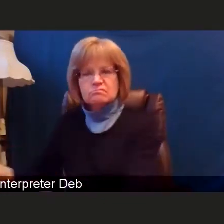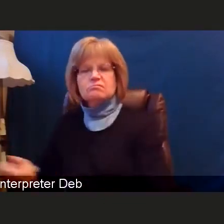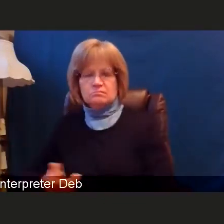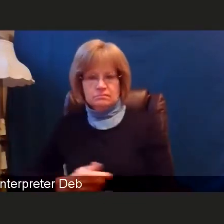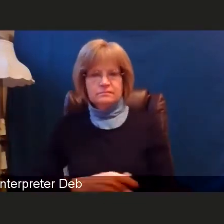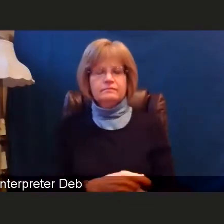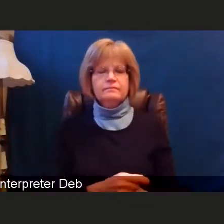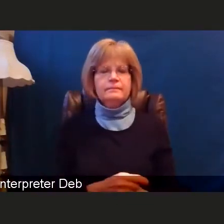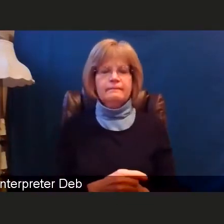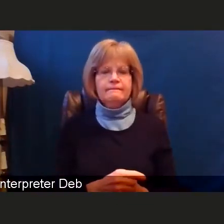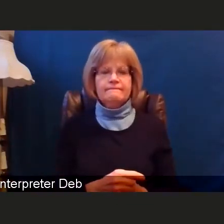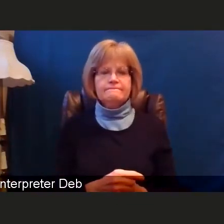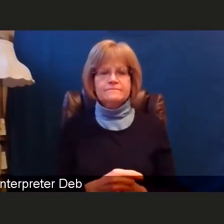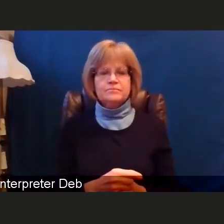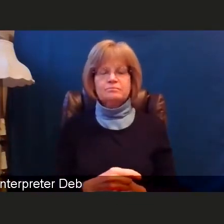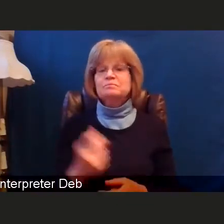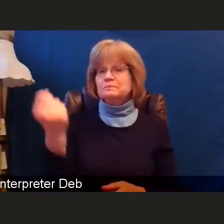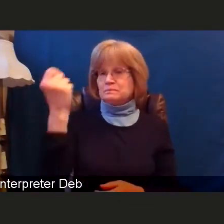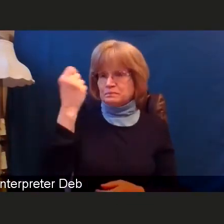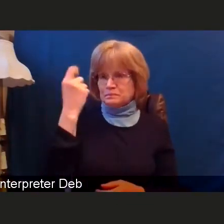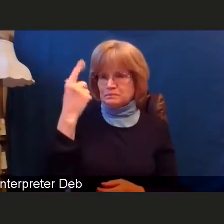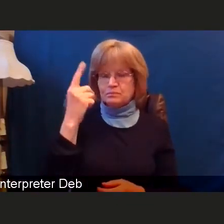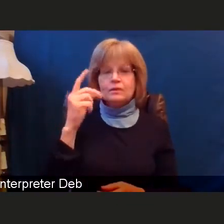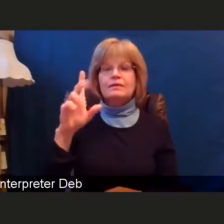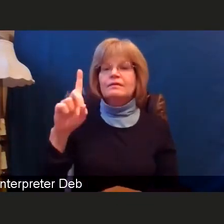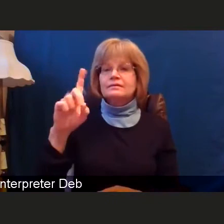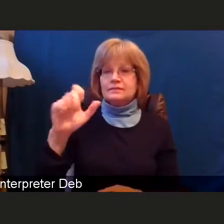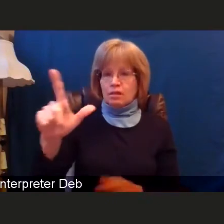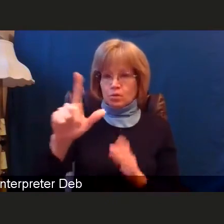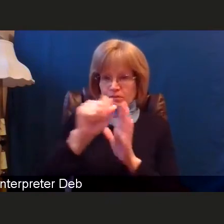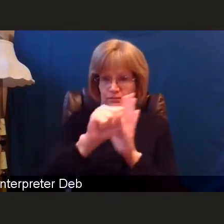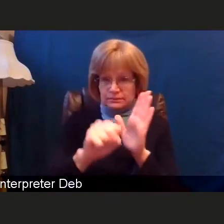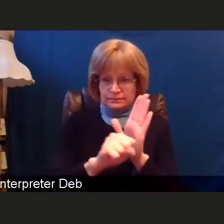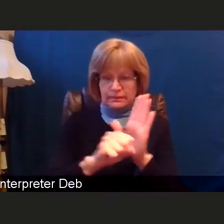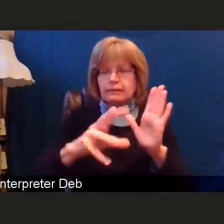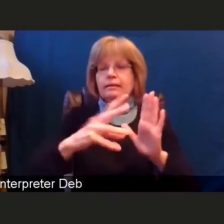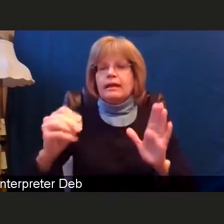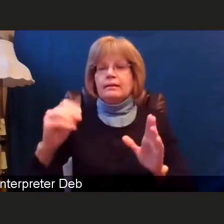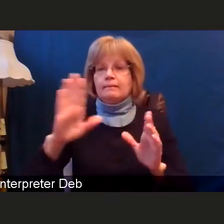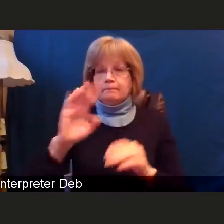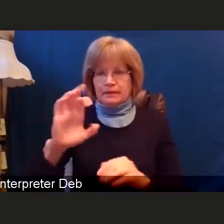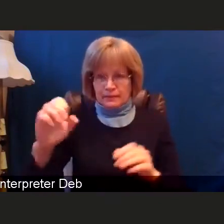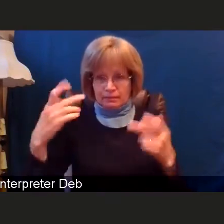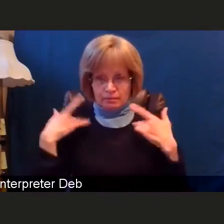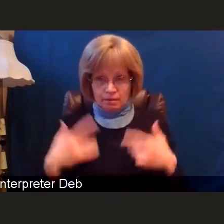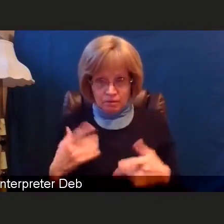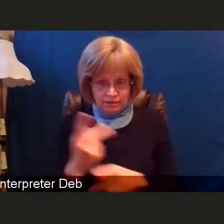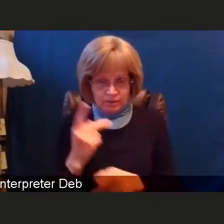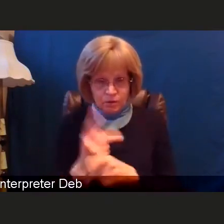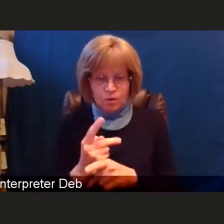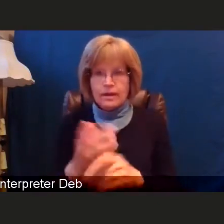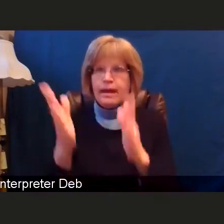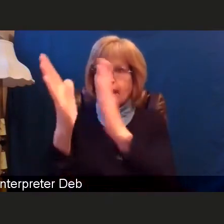Need to understand and know that the State of Delaware as well as Beebe Healthcare, continue to ask for vaccines